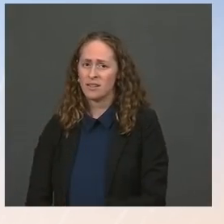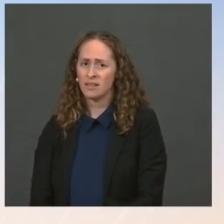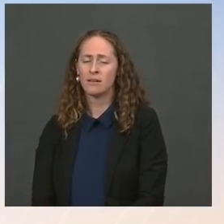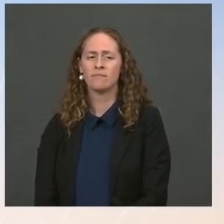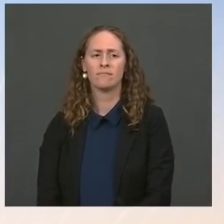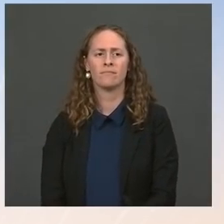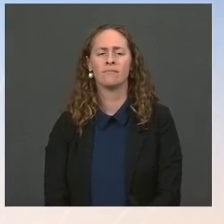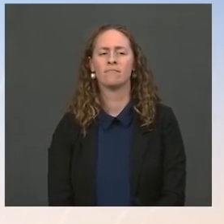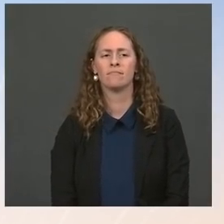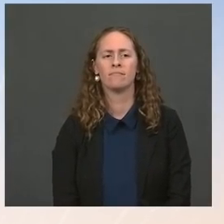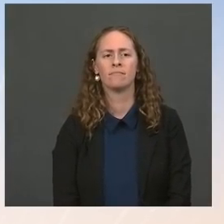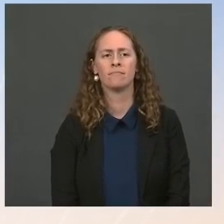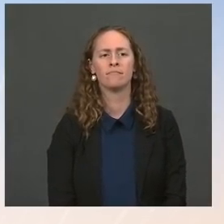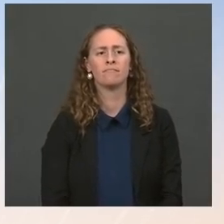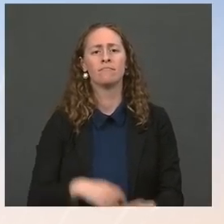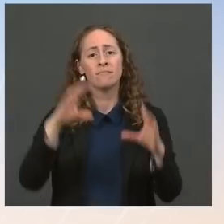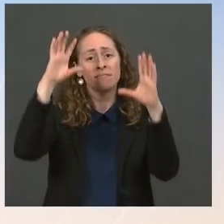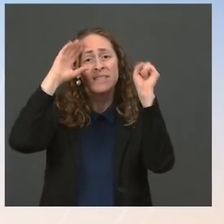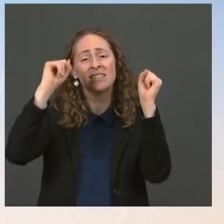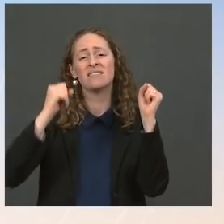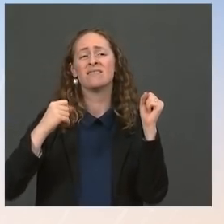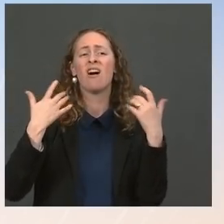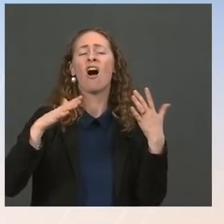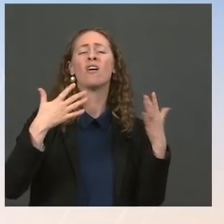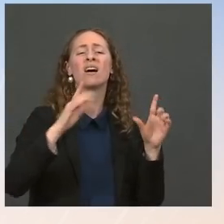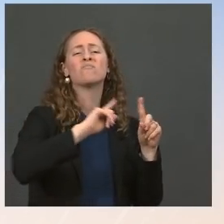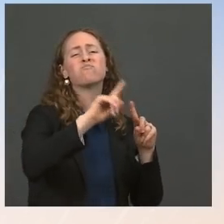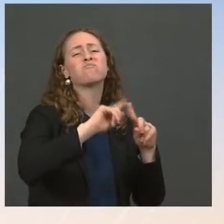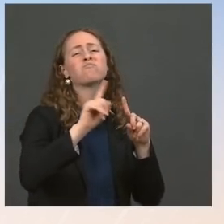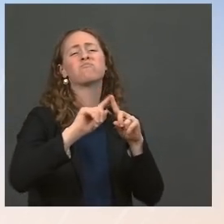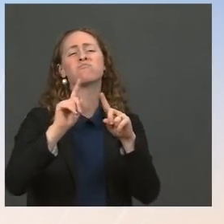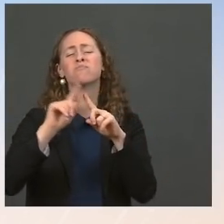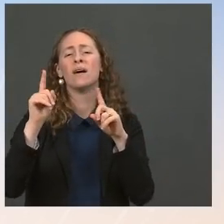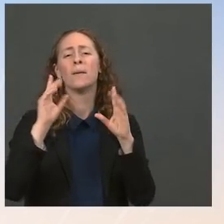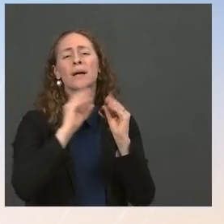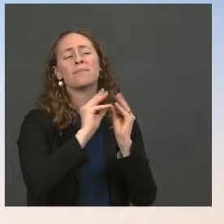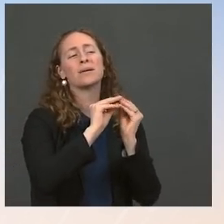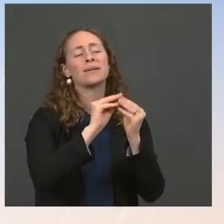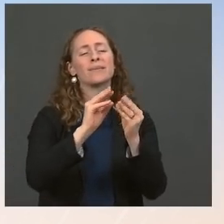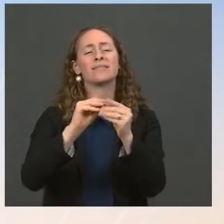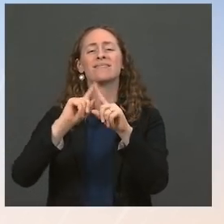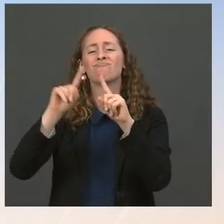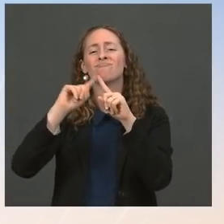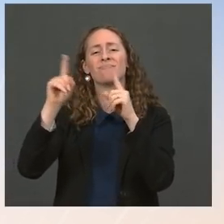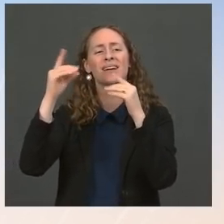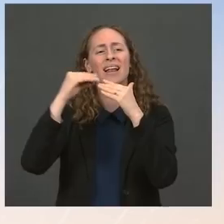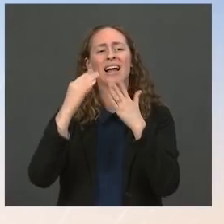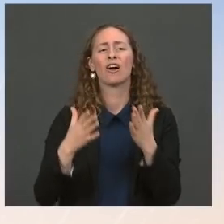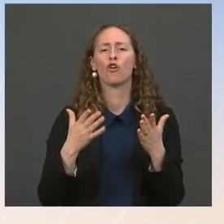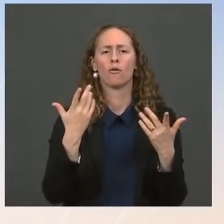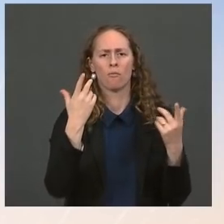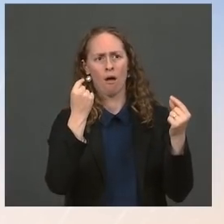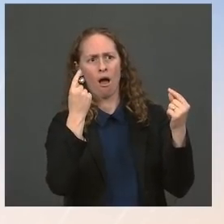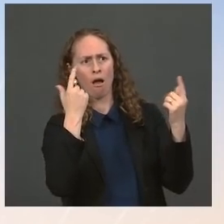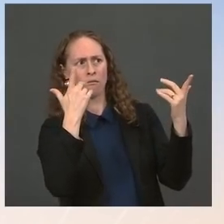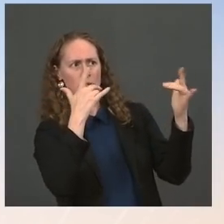of meetings diplomatically with leaders where he has shared interests of the United States and their country,